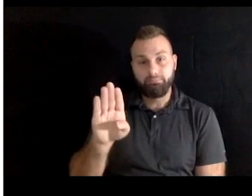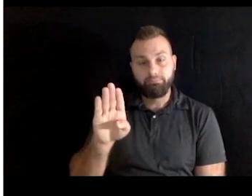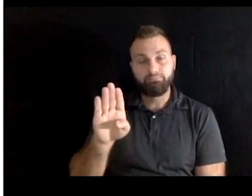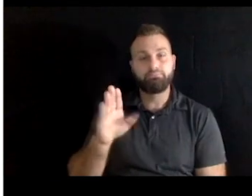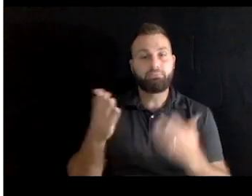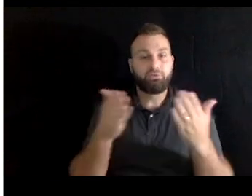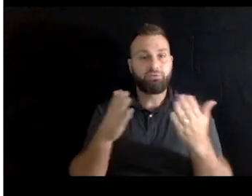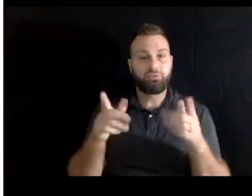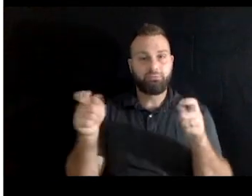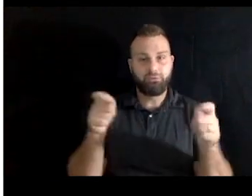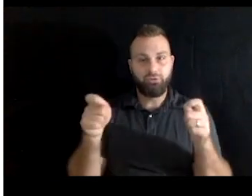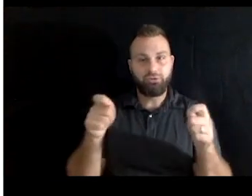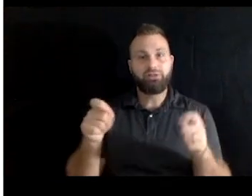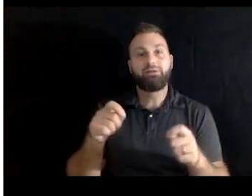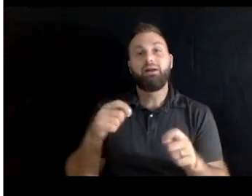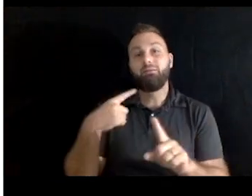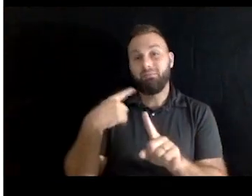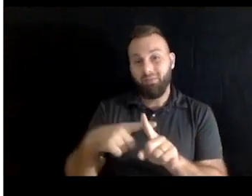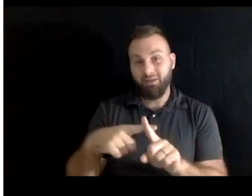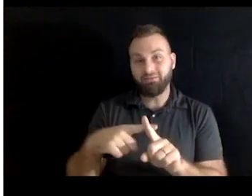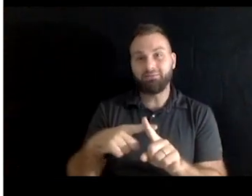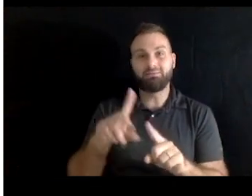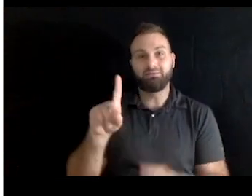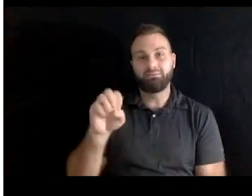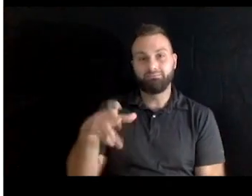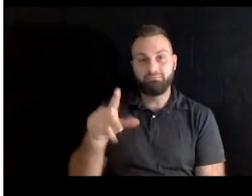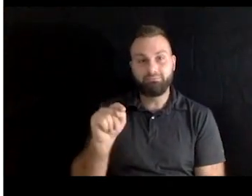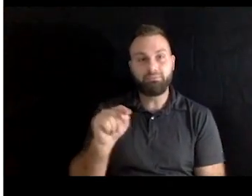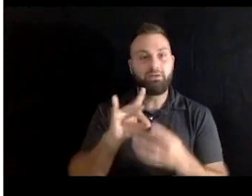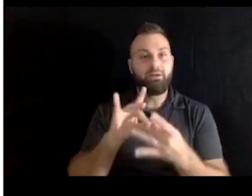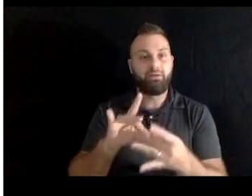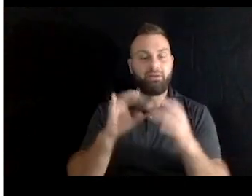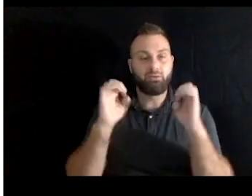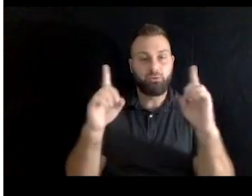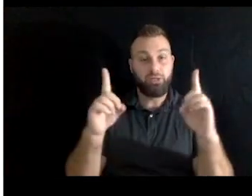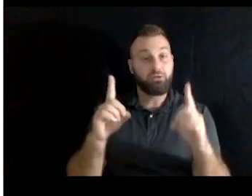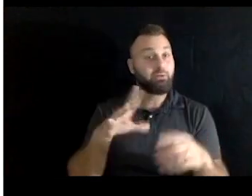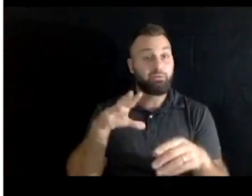the Department of Education, and the reason that they're involved is because the rehabilitation